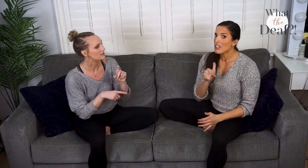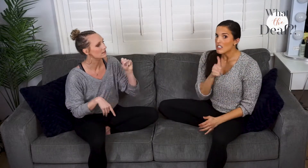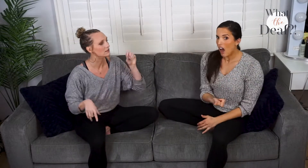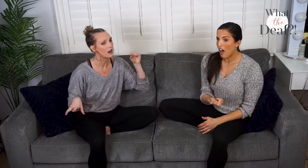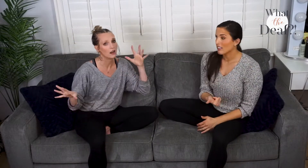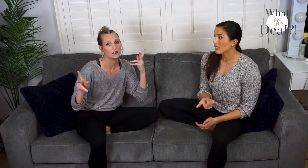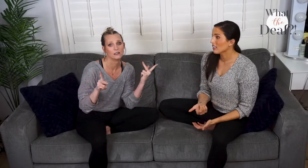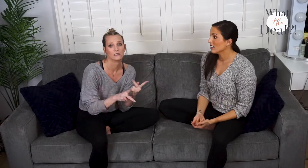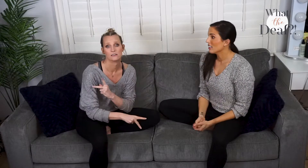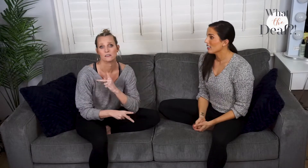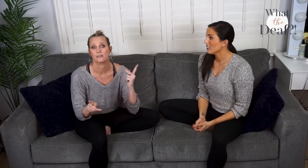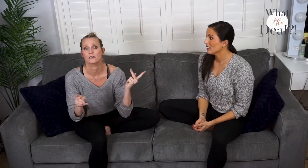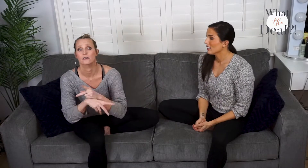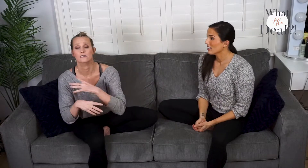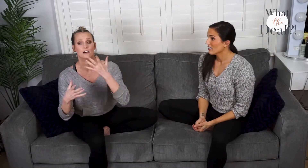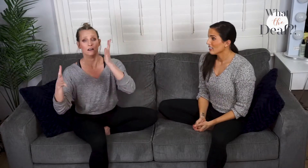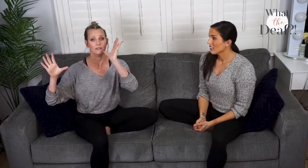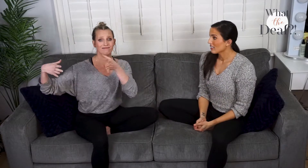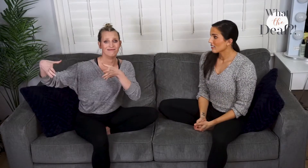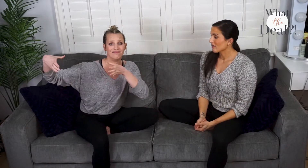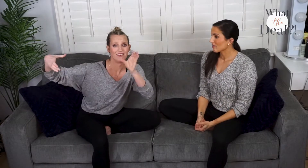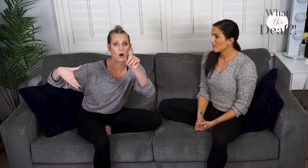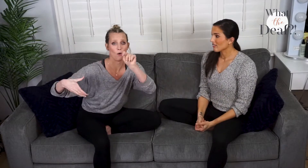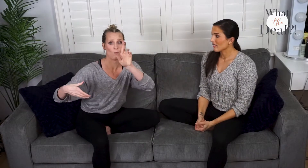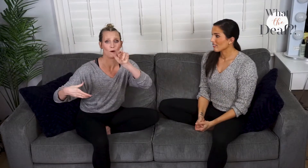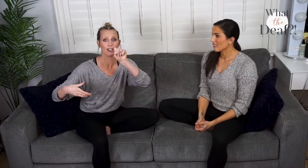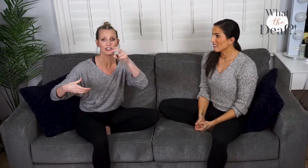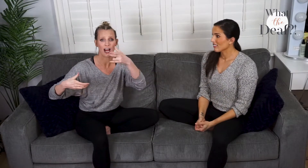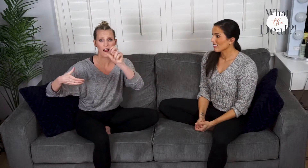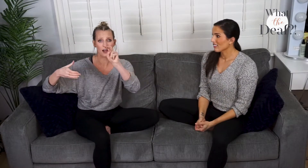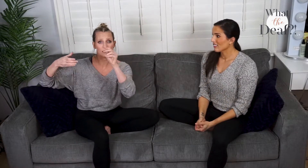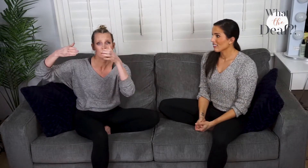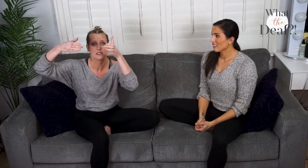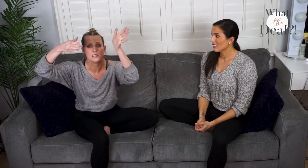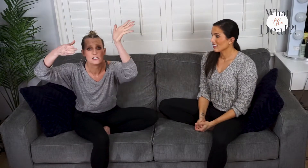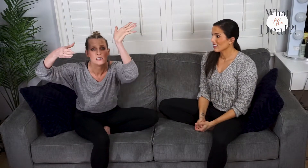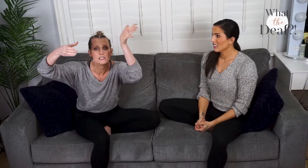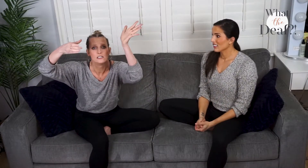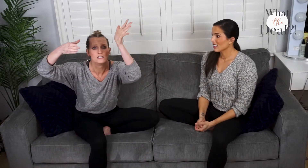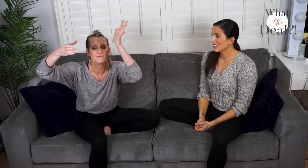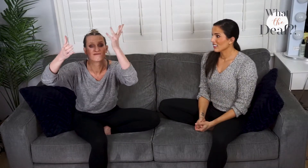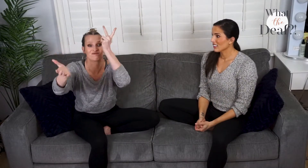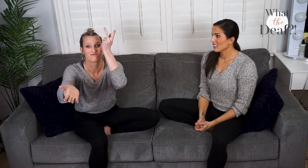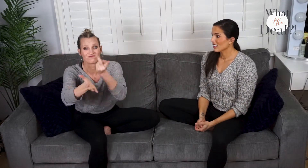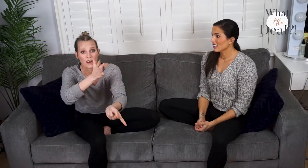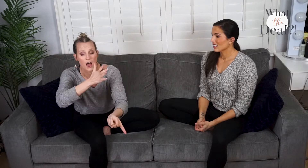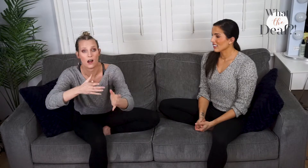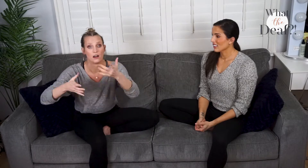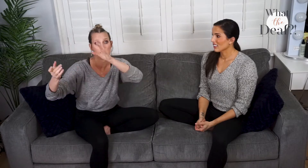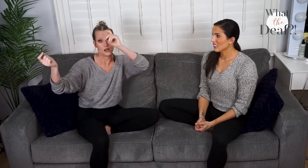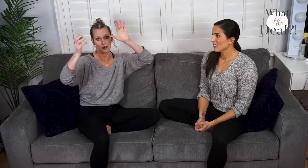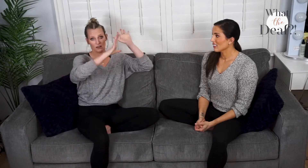and not kill the spider. She doesn't tend to kill spiders. So they're trying to figure this out. They brought out a trash can and tried to get it that way, failed.